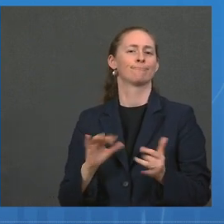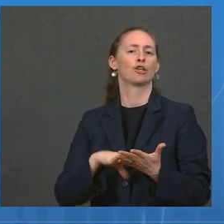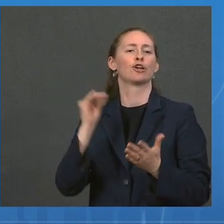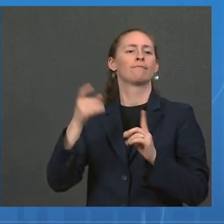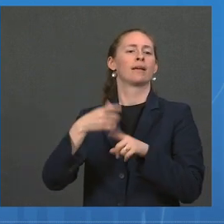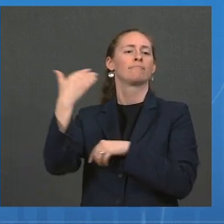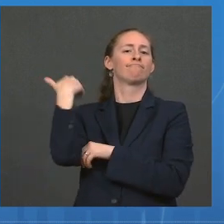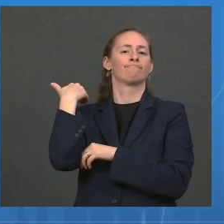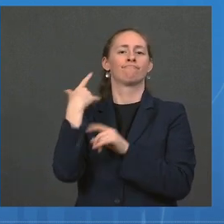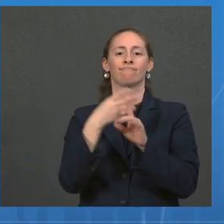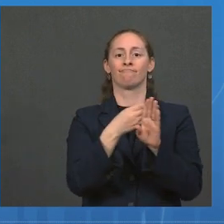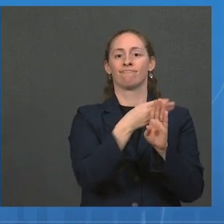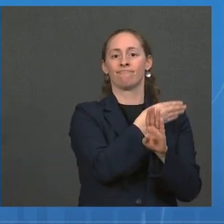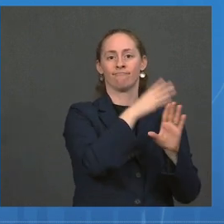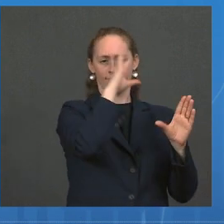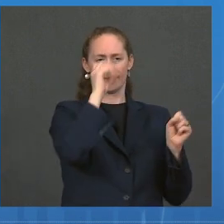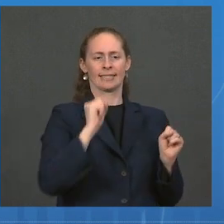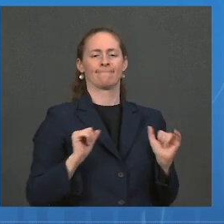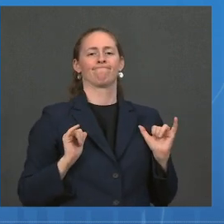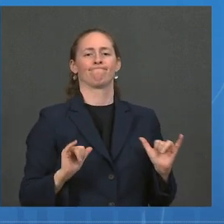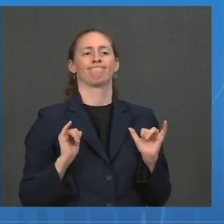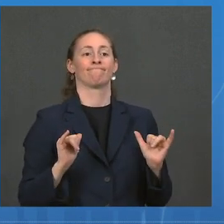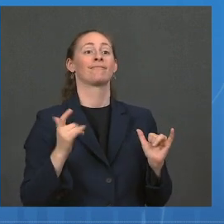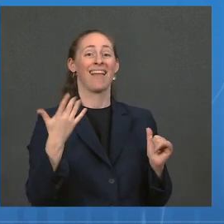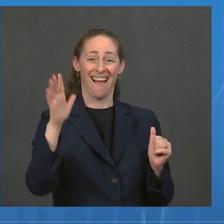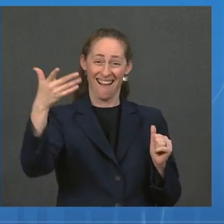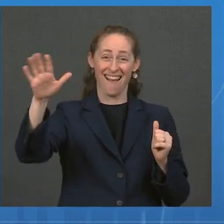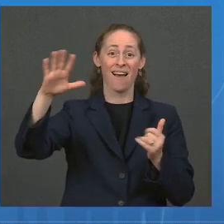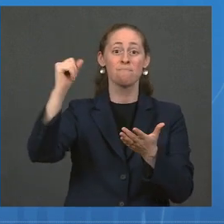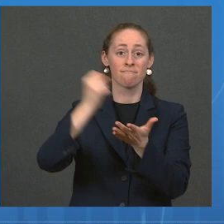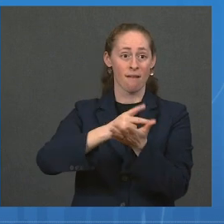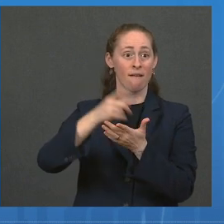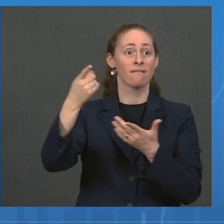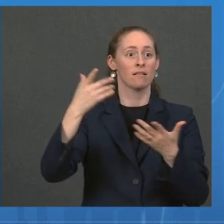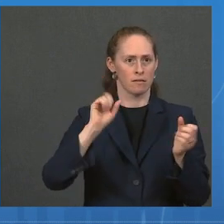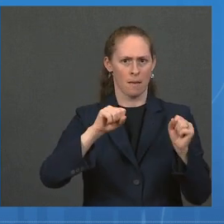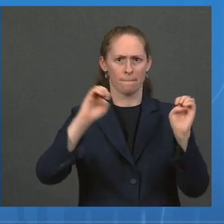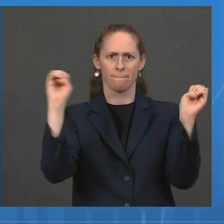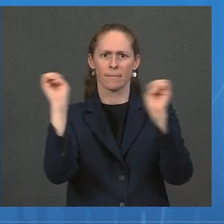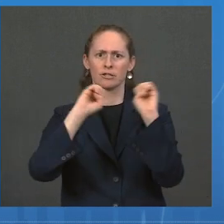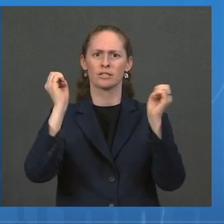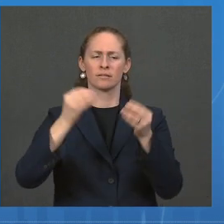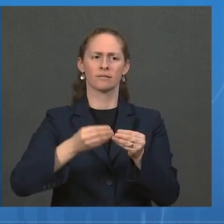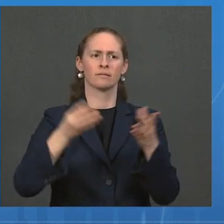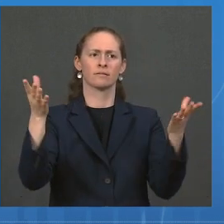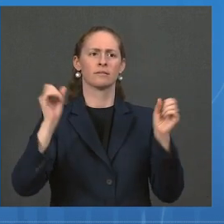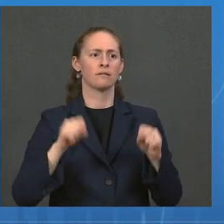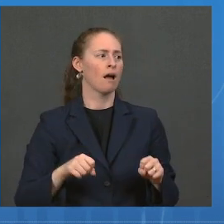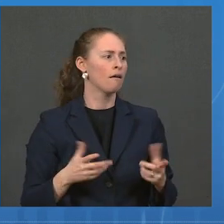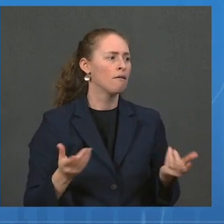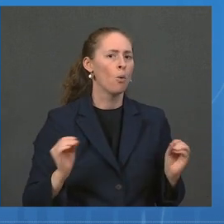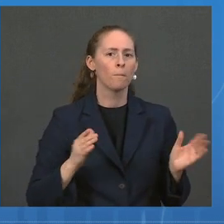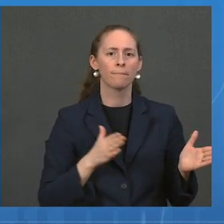where the decision was made by the FDA and CDC and the operations weren't ready. And that meant that adults at the time